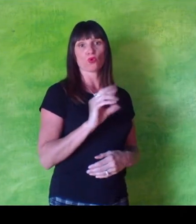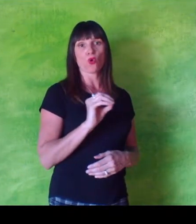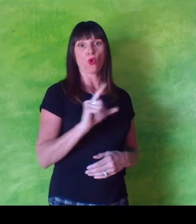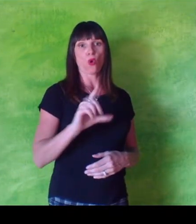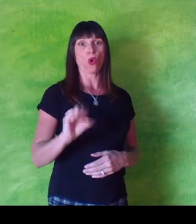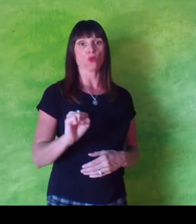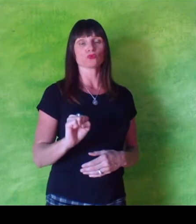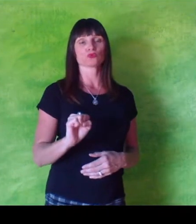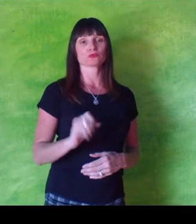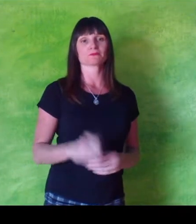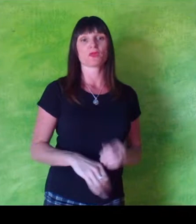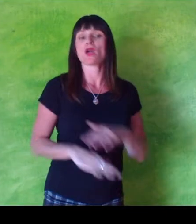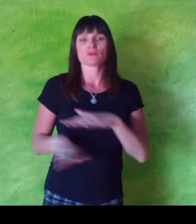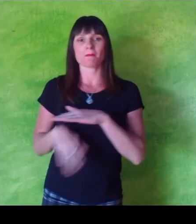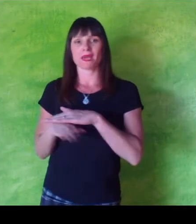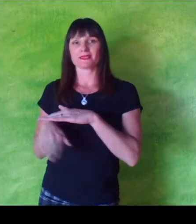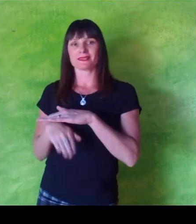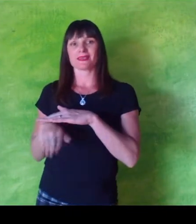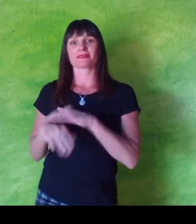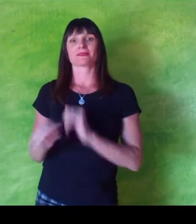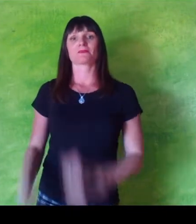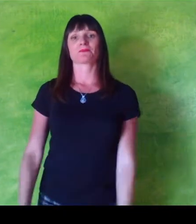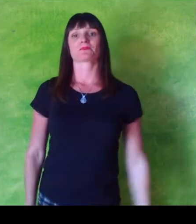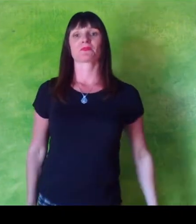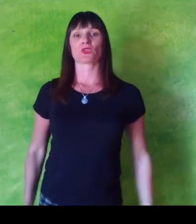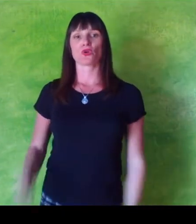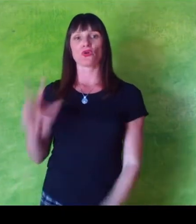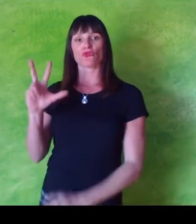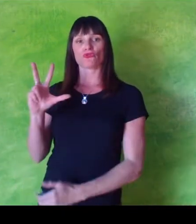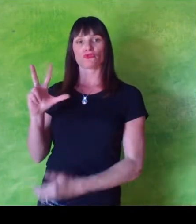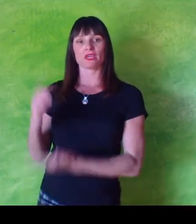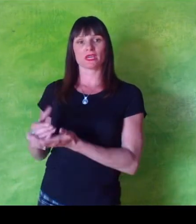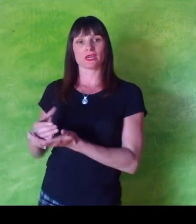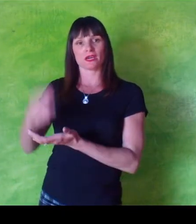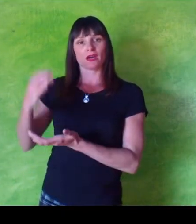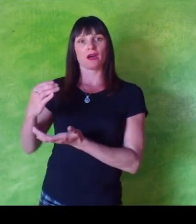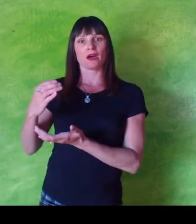You start off with 3 cups of high gluten baker's flour.